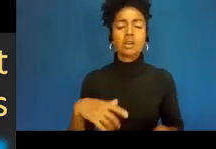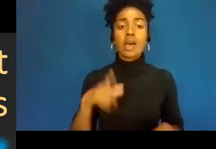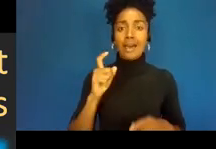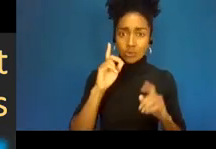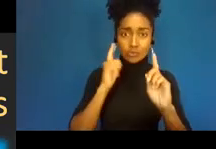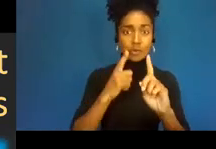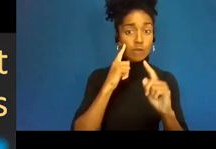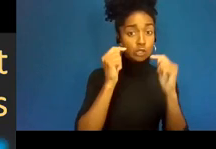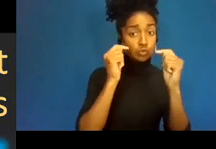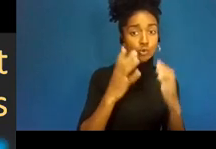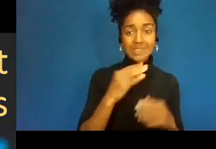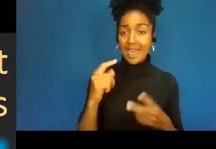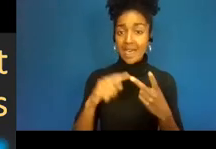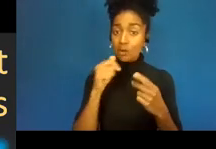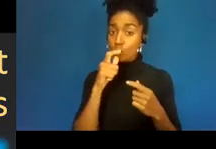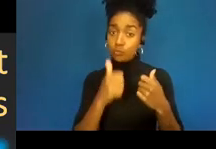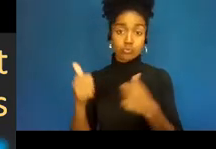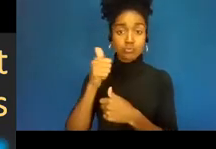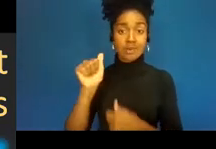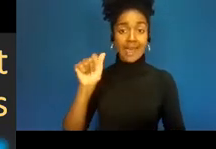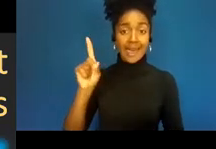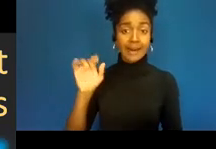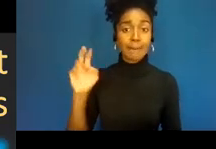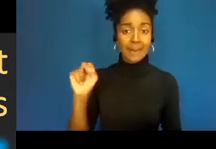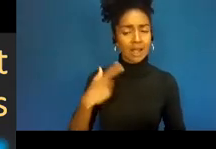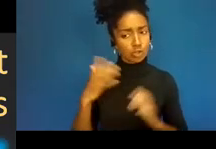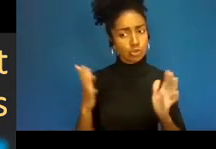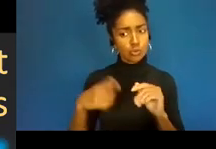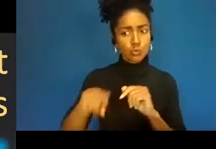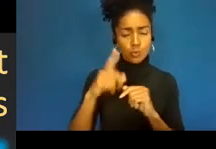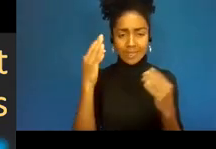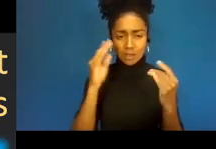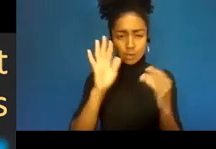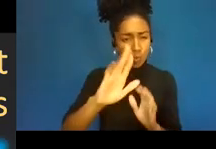And I encourage you to think about your particular role, your status at your institution in your center